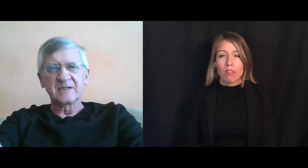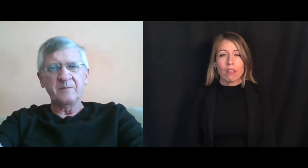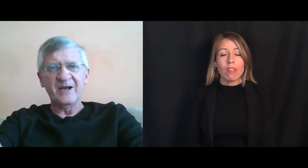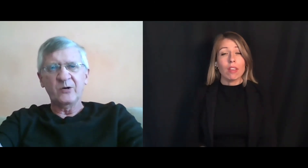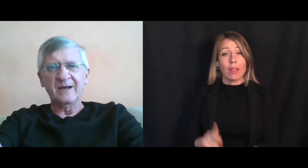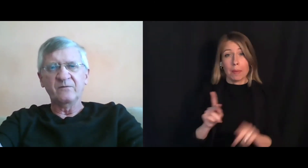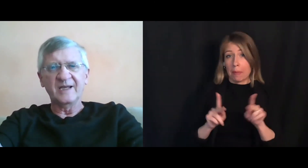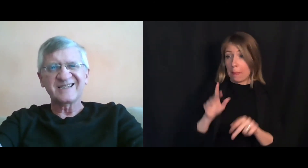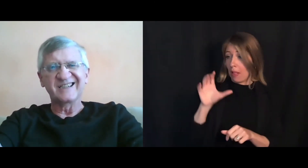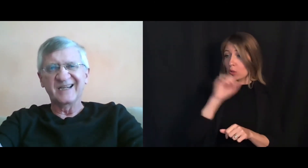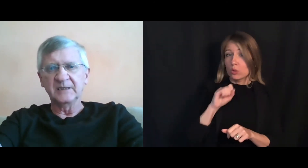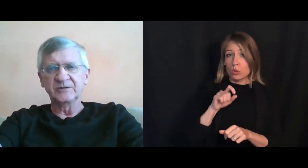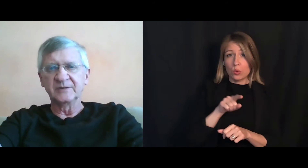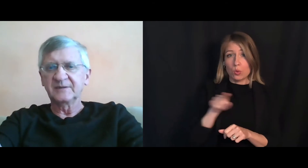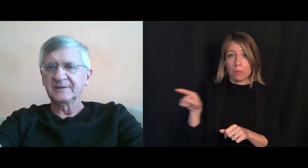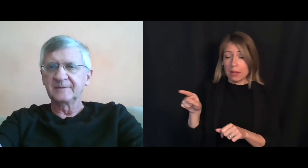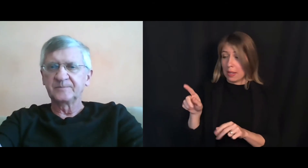somehow have less intelligence,